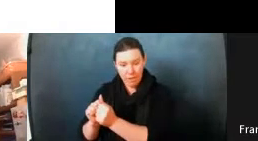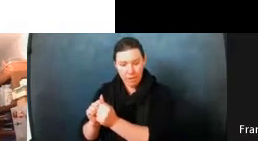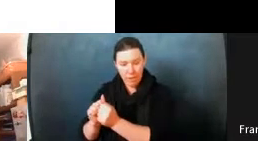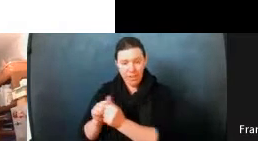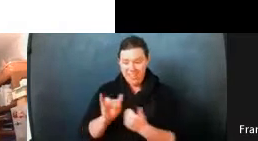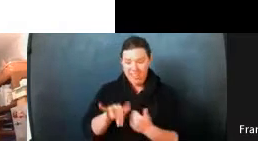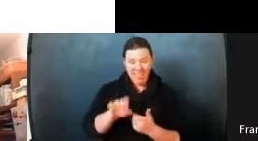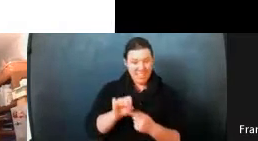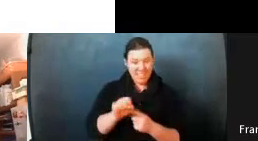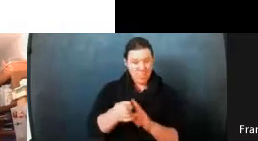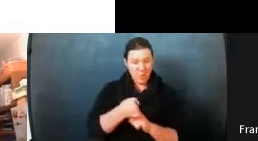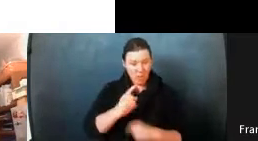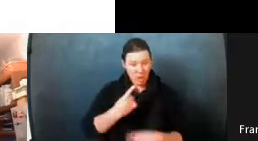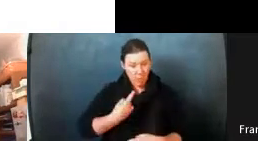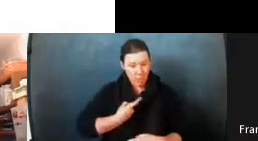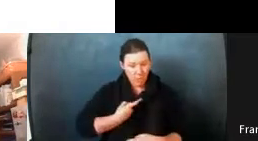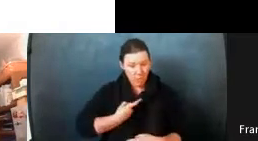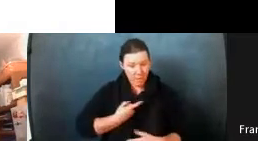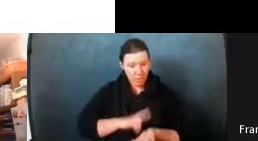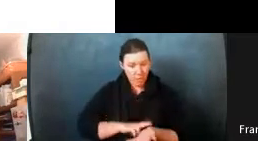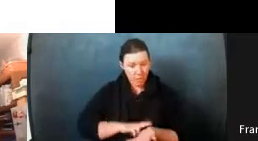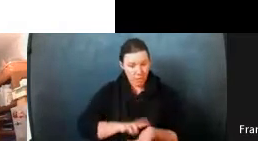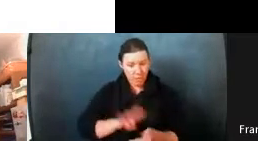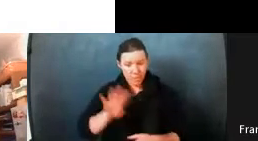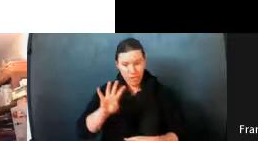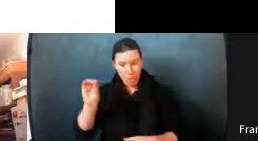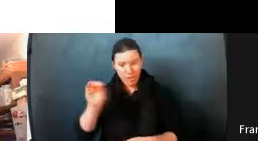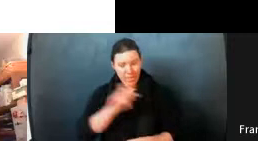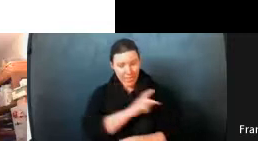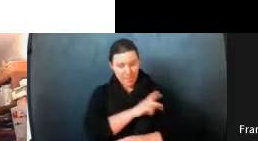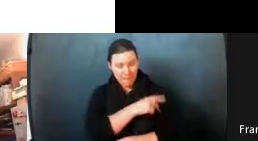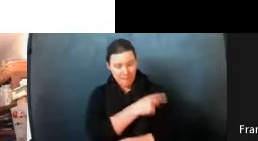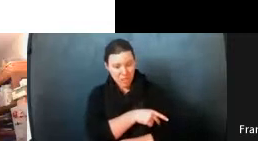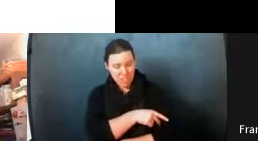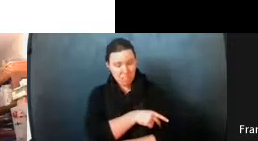where you're the only nurse for 40 very sick people.